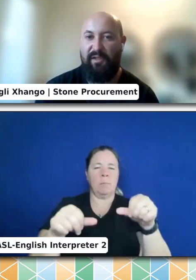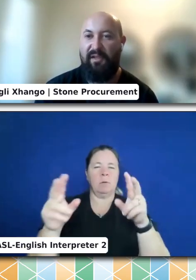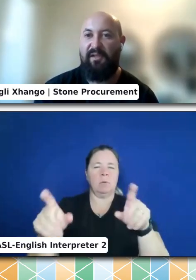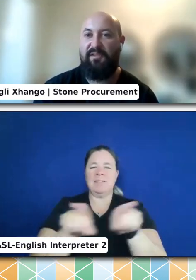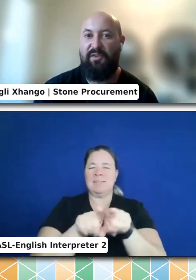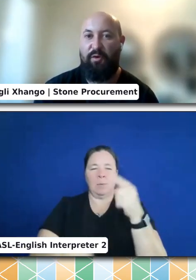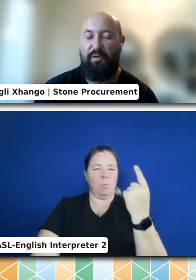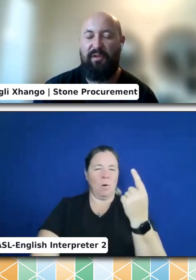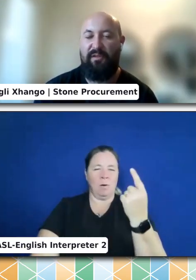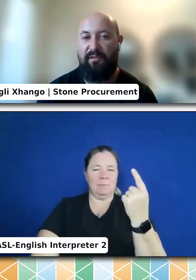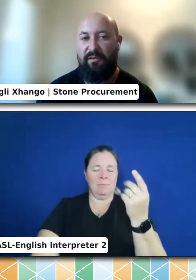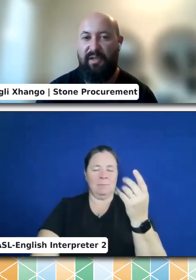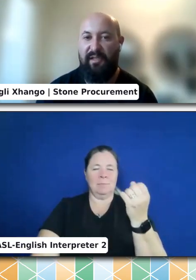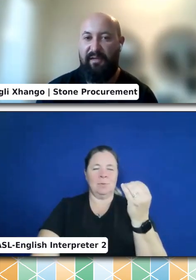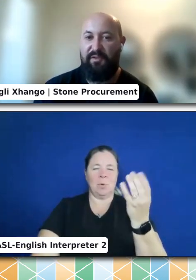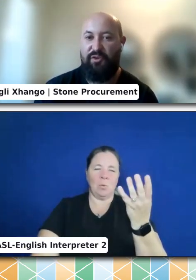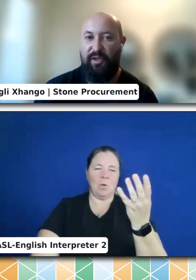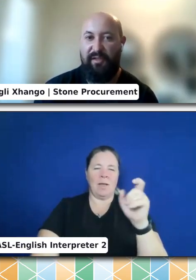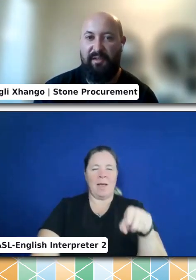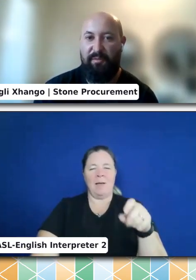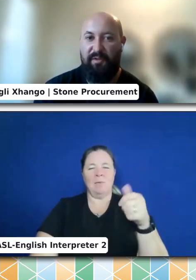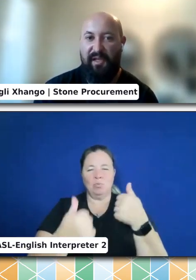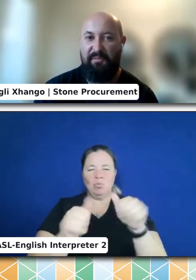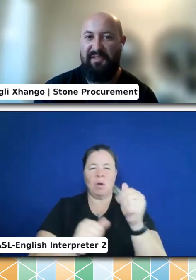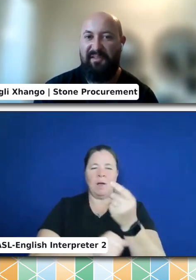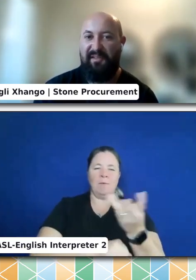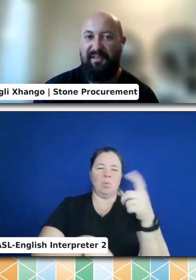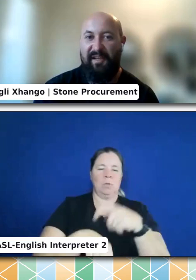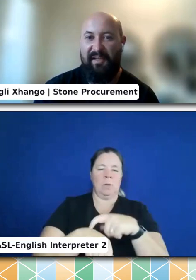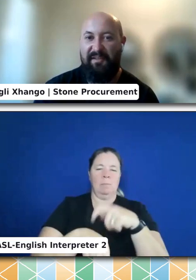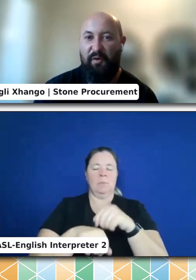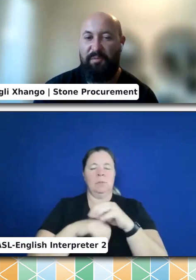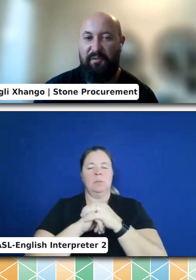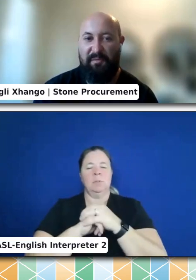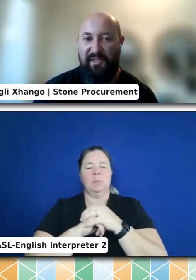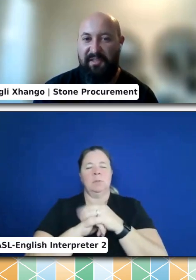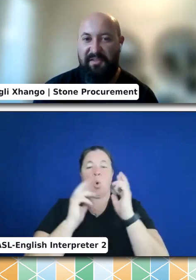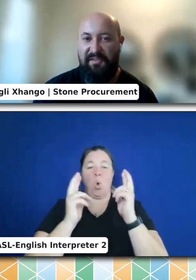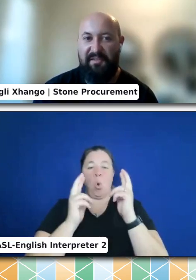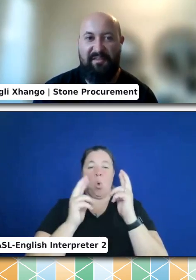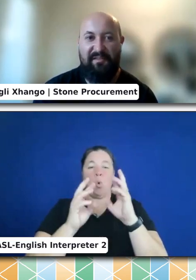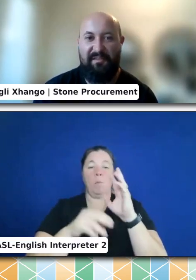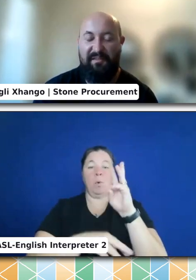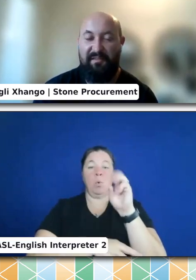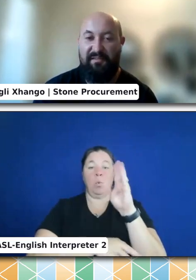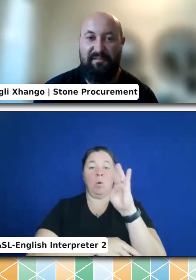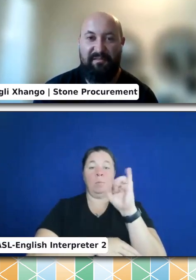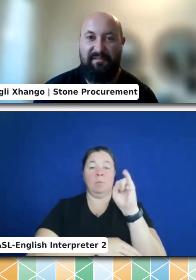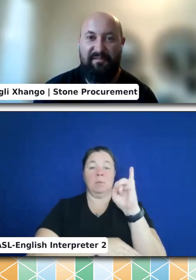So, you kind of have to try a couple of times, and hope that the website is.